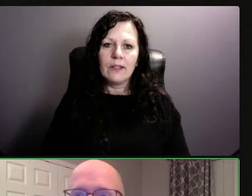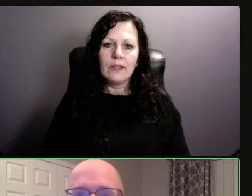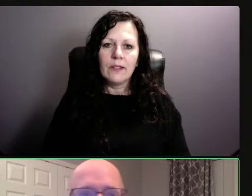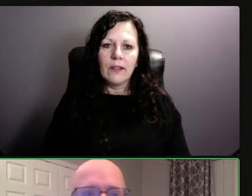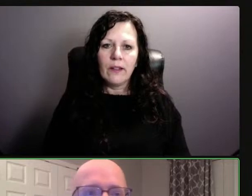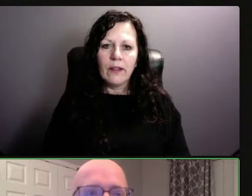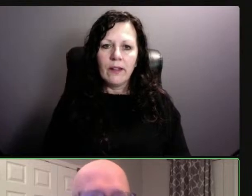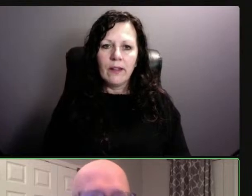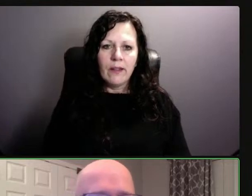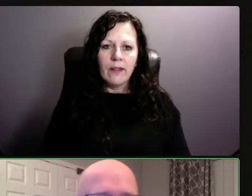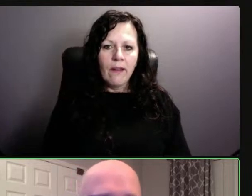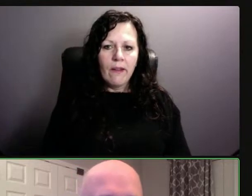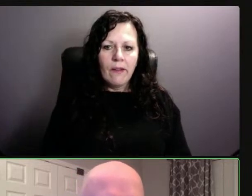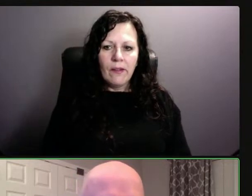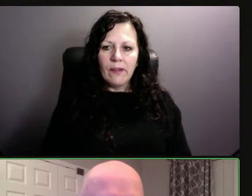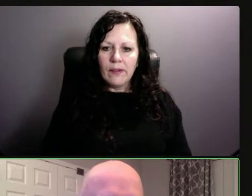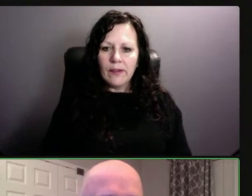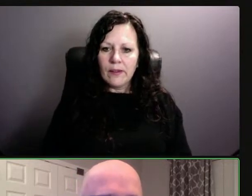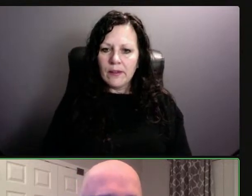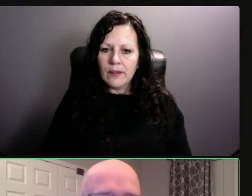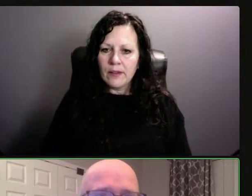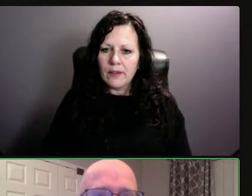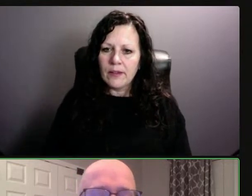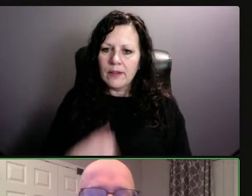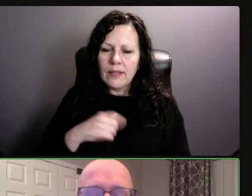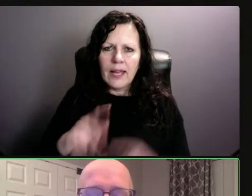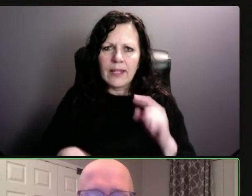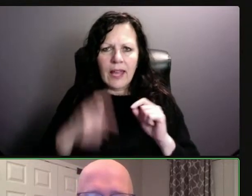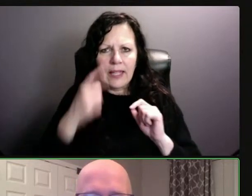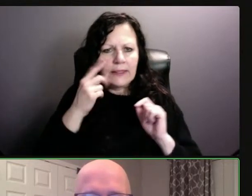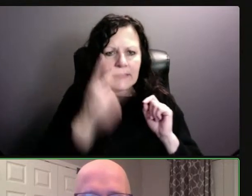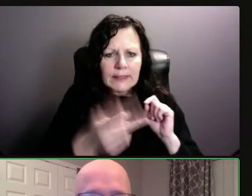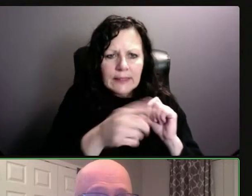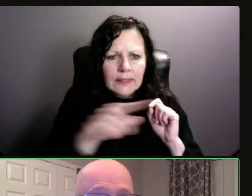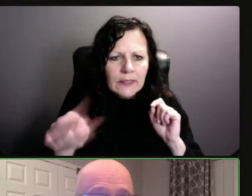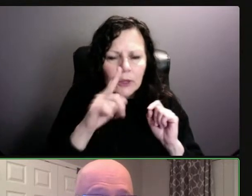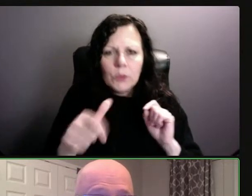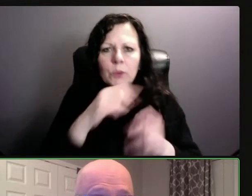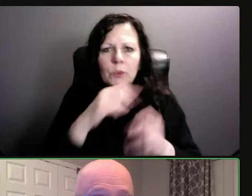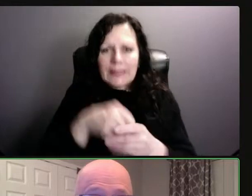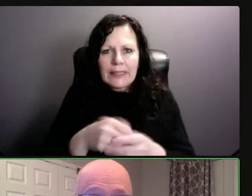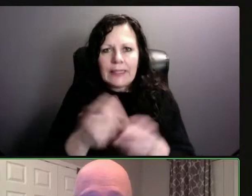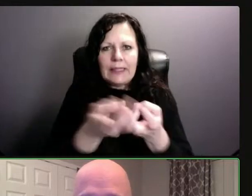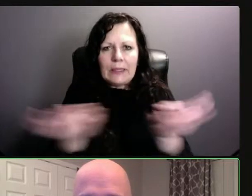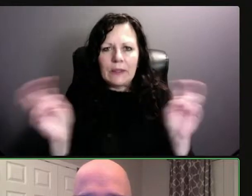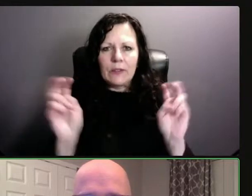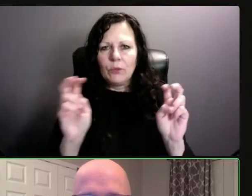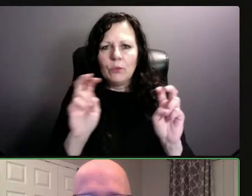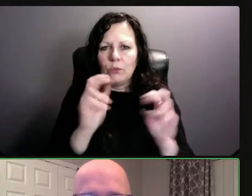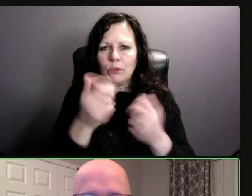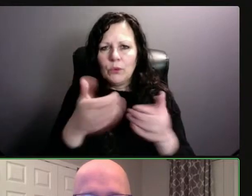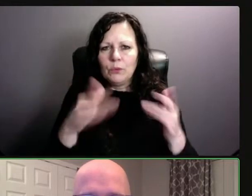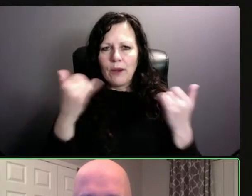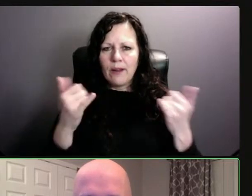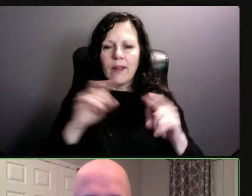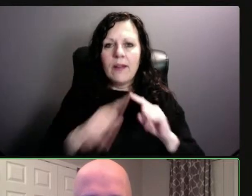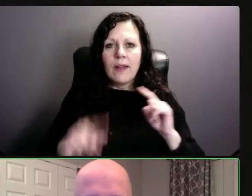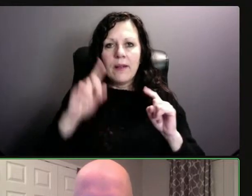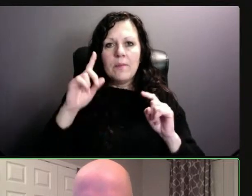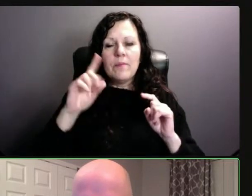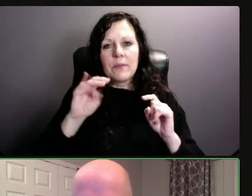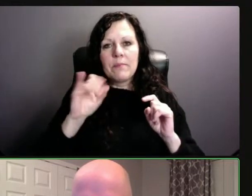SUPPORTING LET'S JUST GET A.